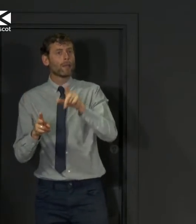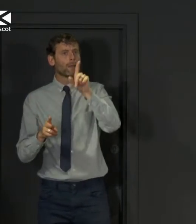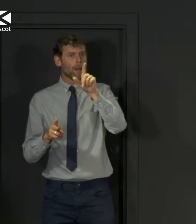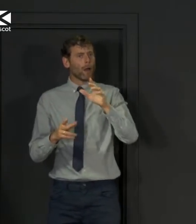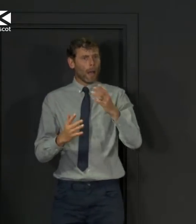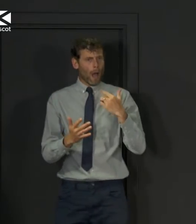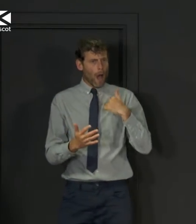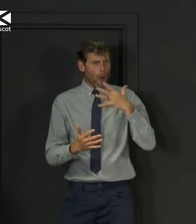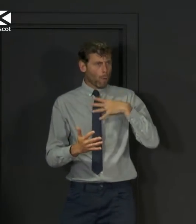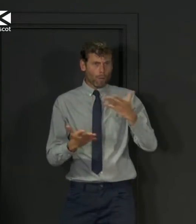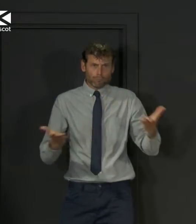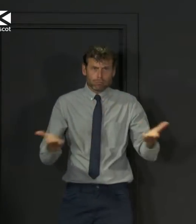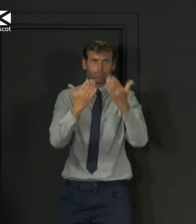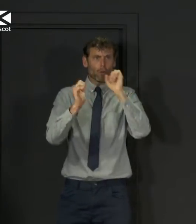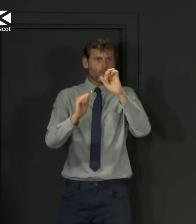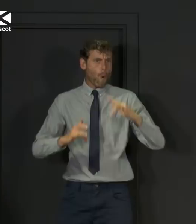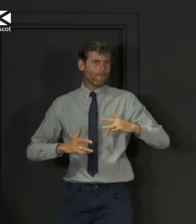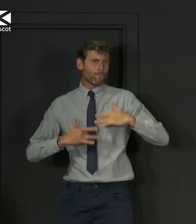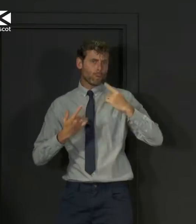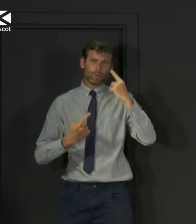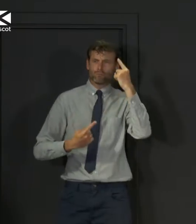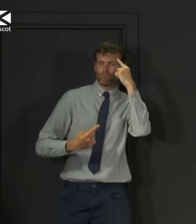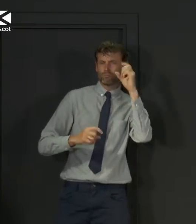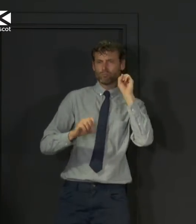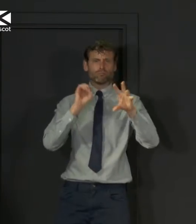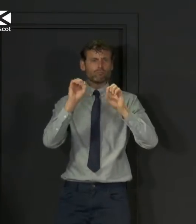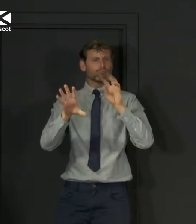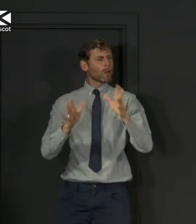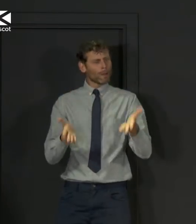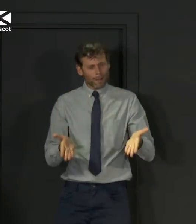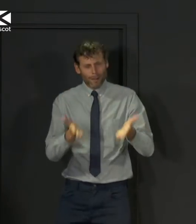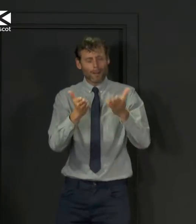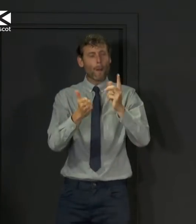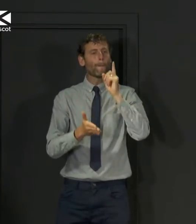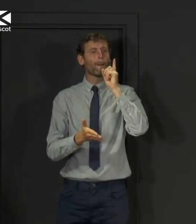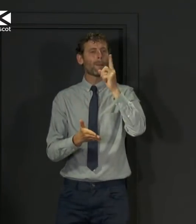I'm not, but do it in other ways, do it in safe ways, because if we jeopardise this progress,